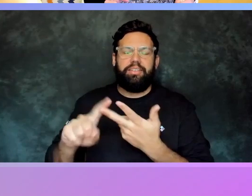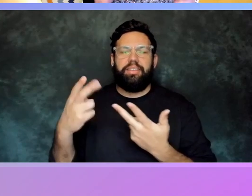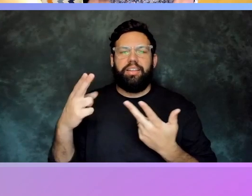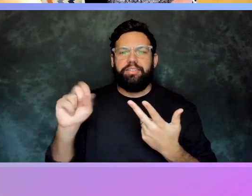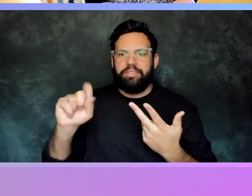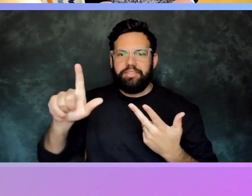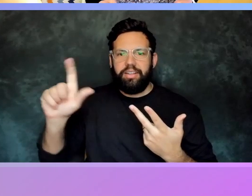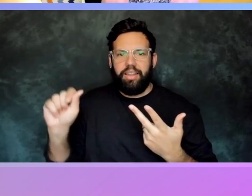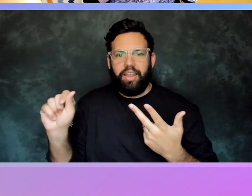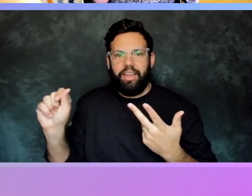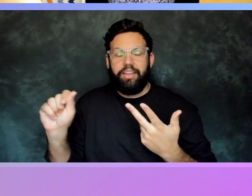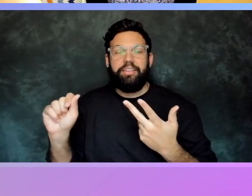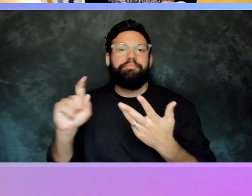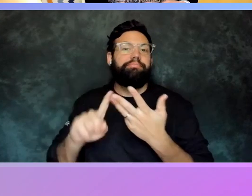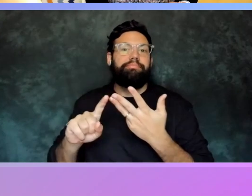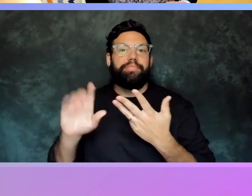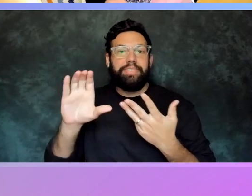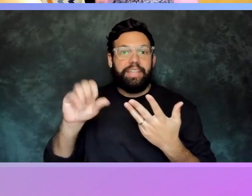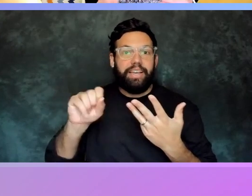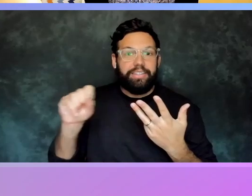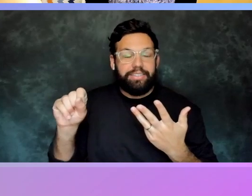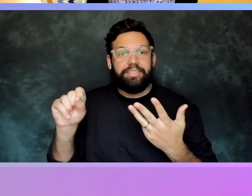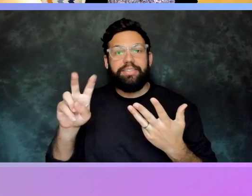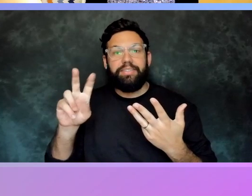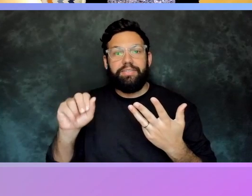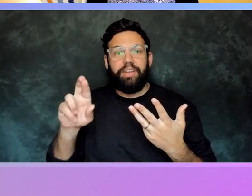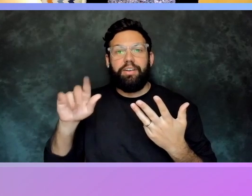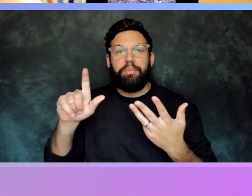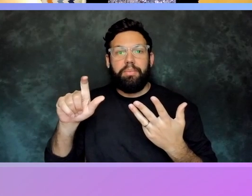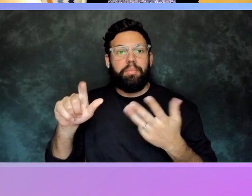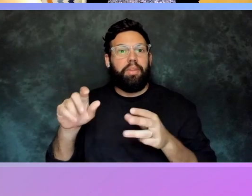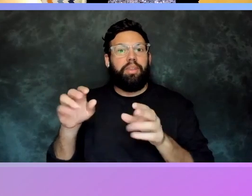available -- to code base. And there's a bunch of